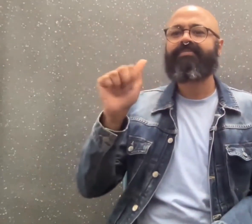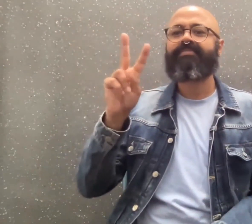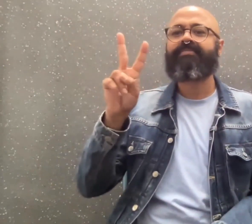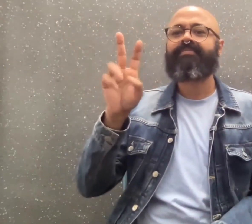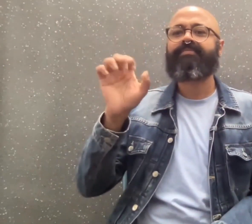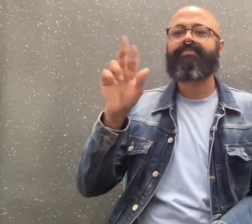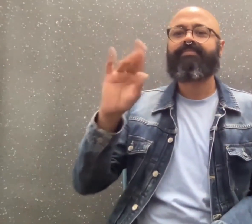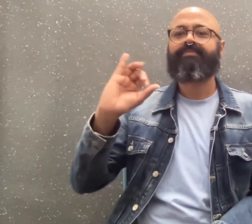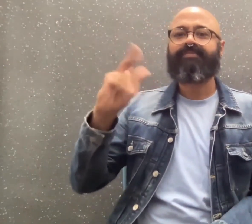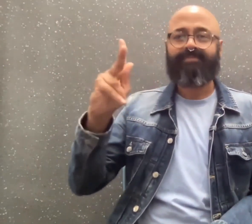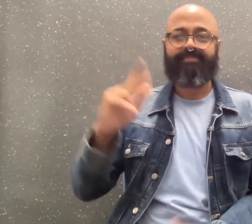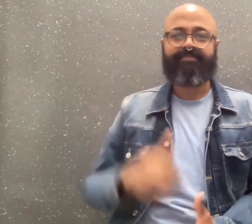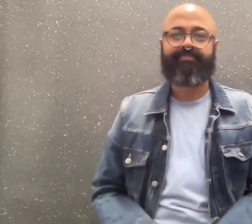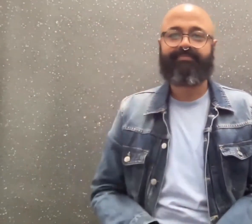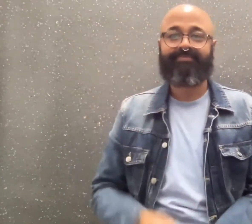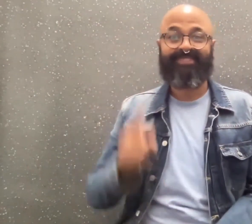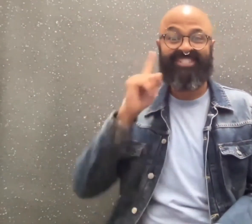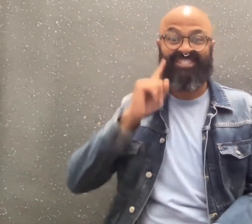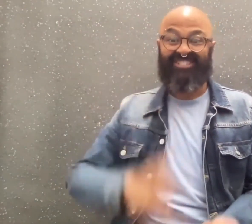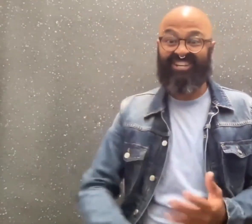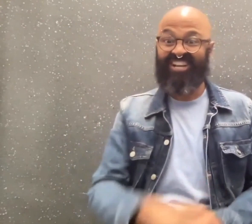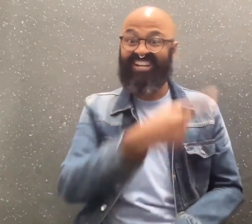in Top Gun Maverick. Check this out.